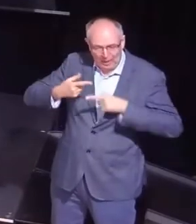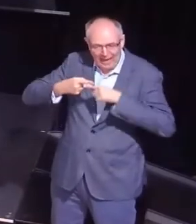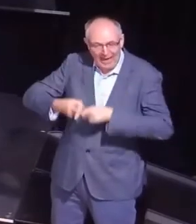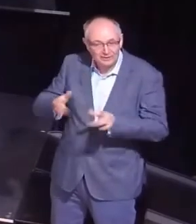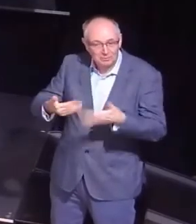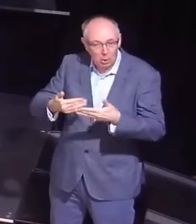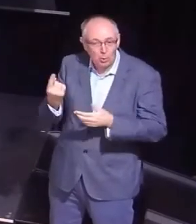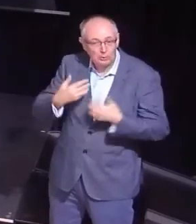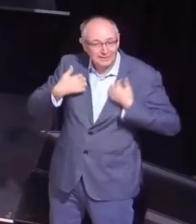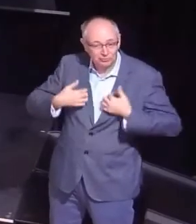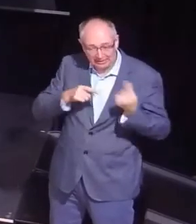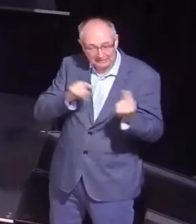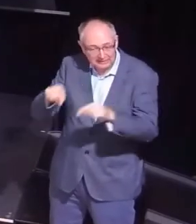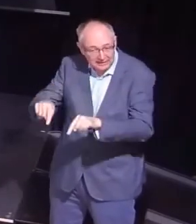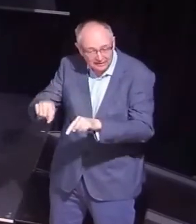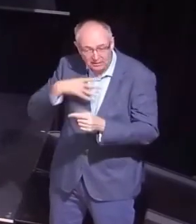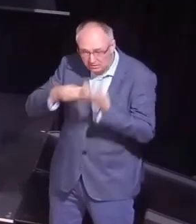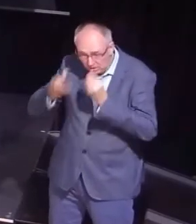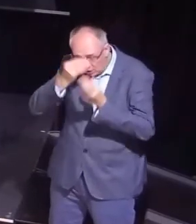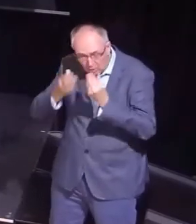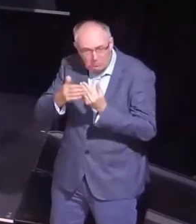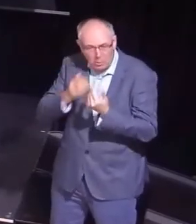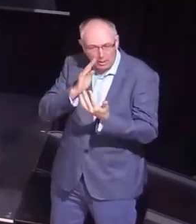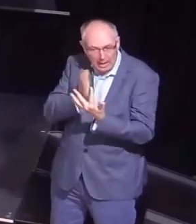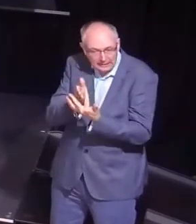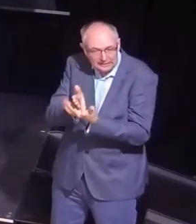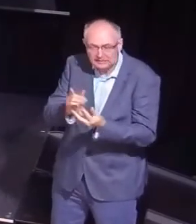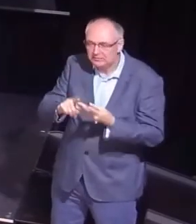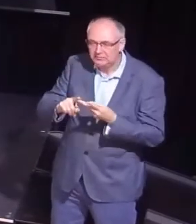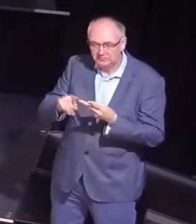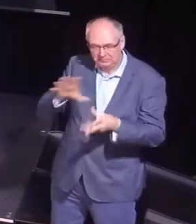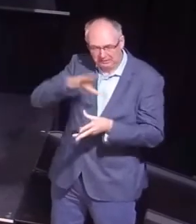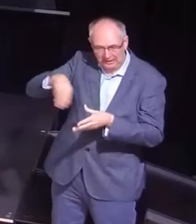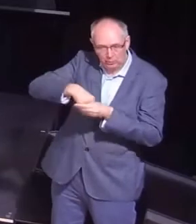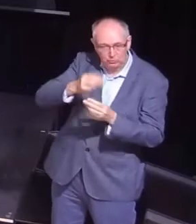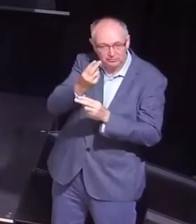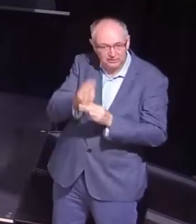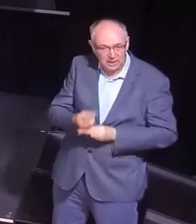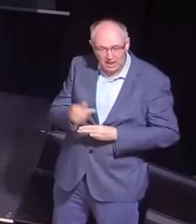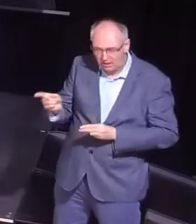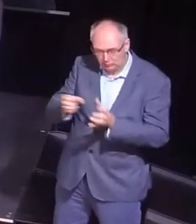who is interested in learning more about accessibility and inclusive design. They have grown rapidly over the years.